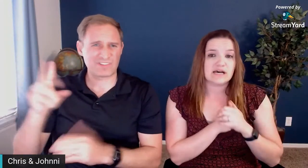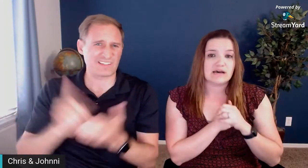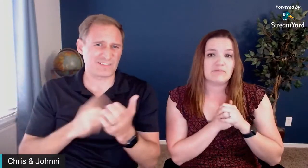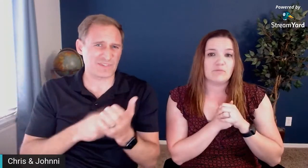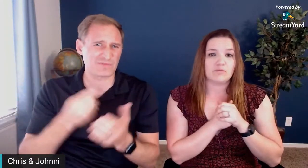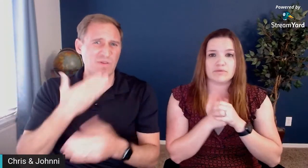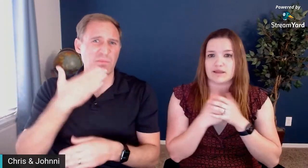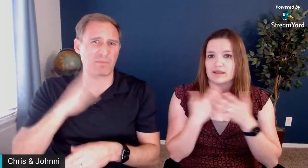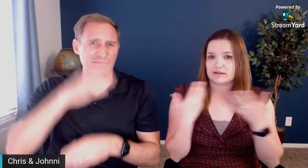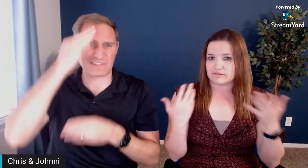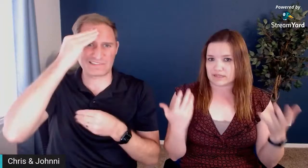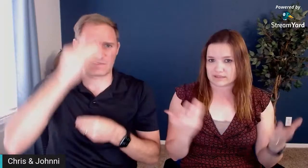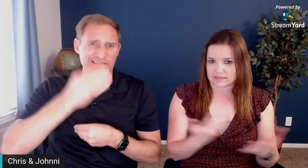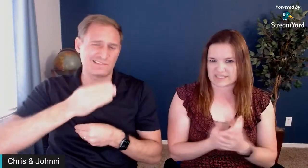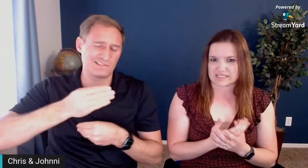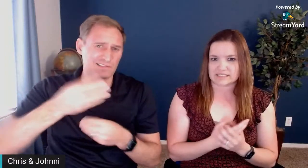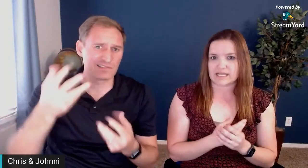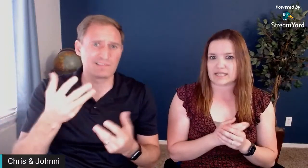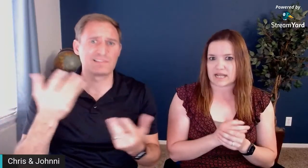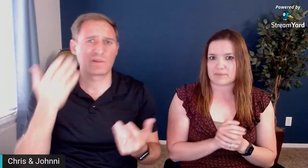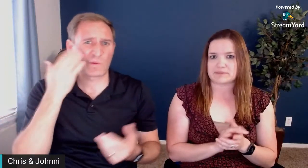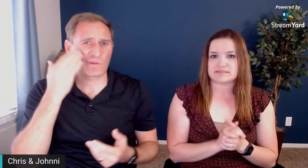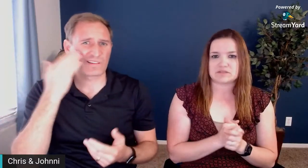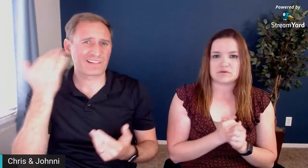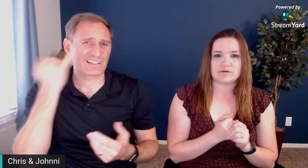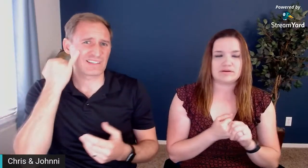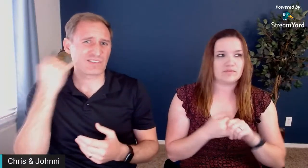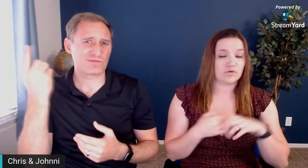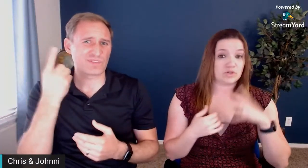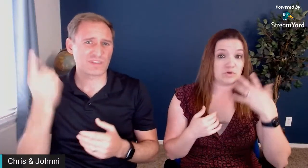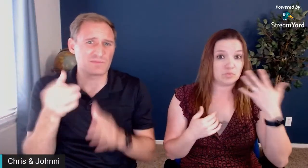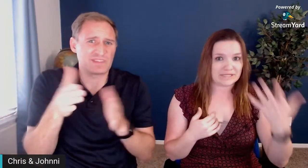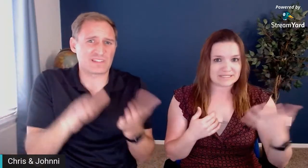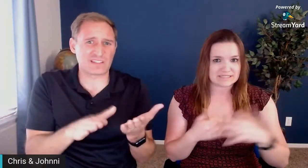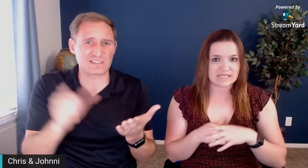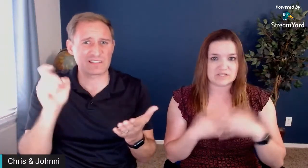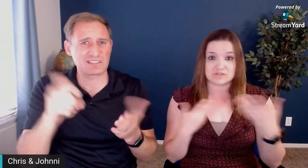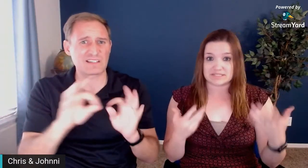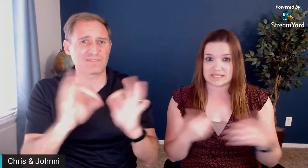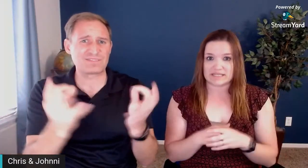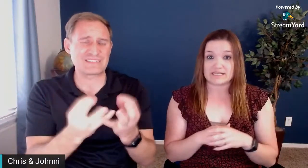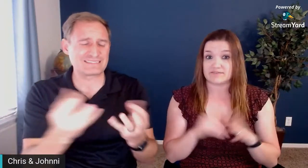um and and things like that that happens so or you'll witness things you'll see things